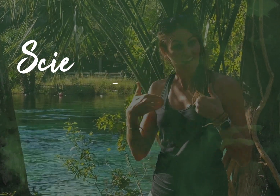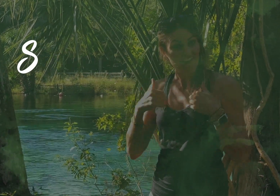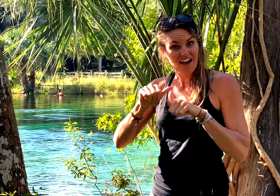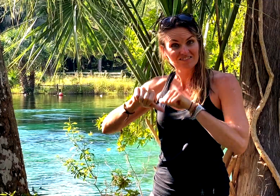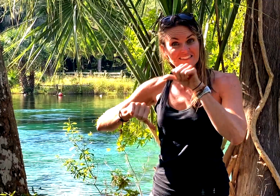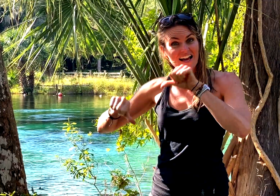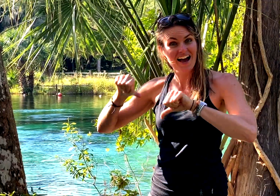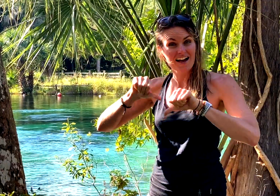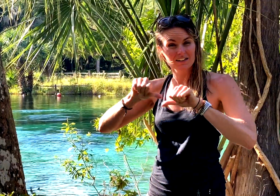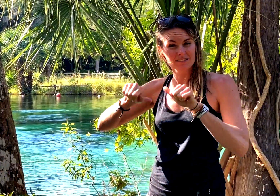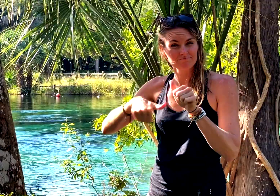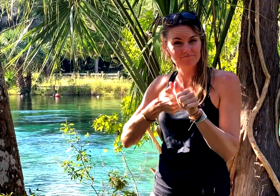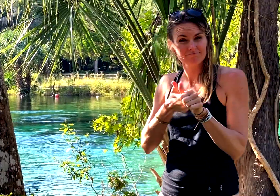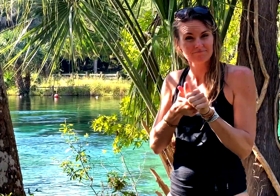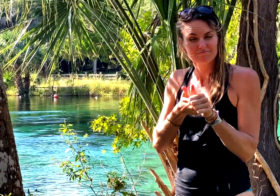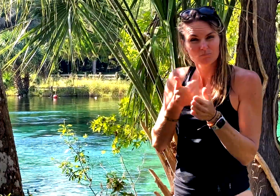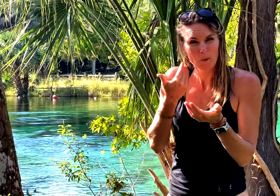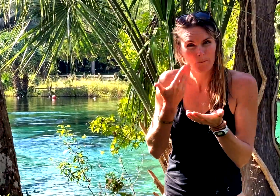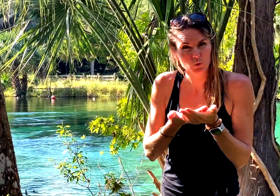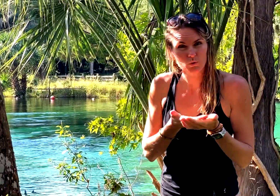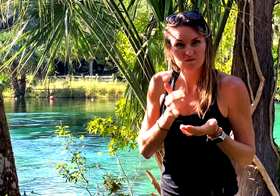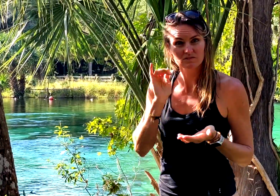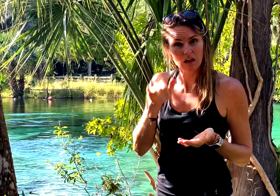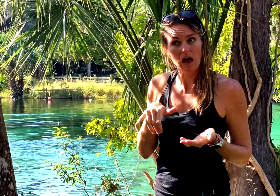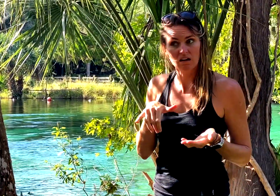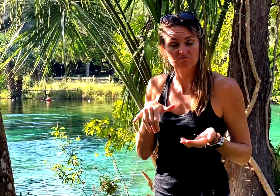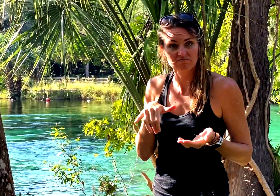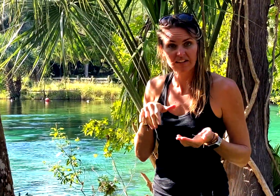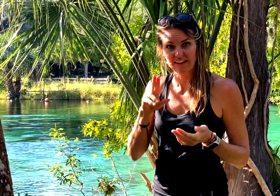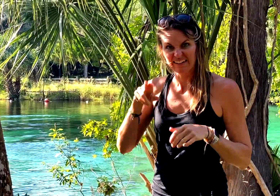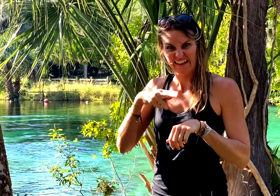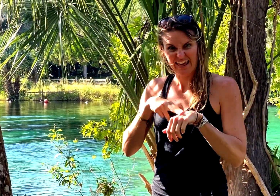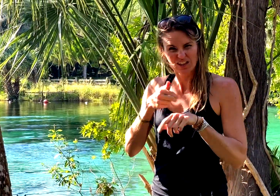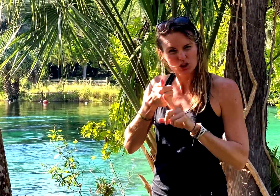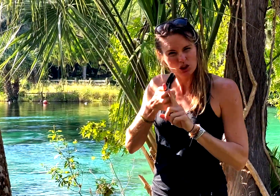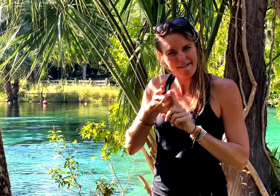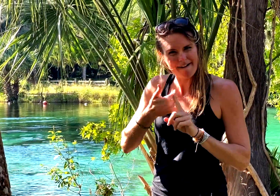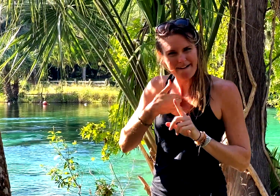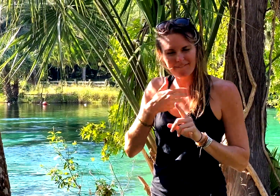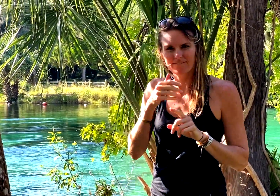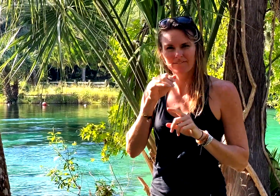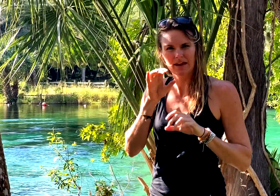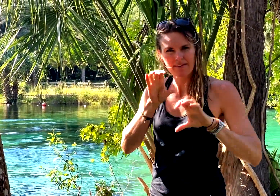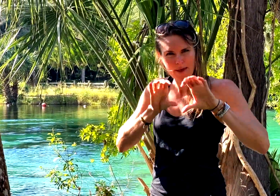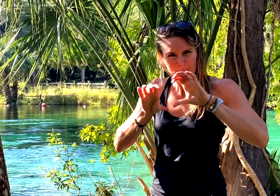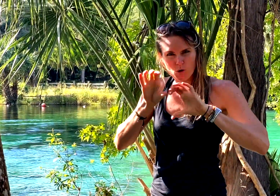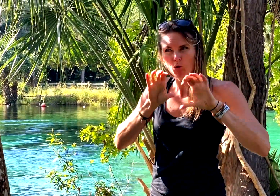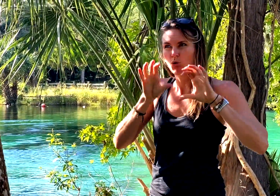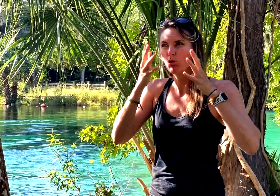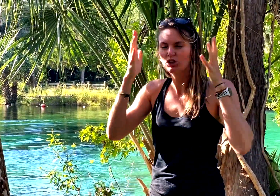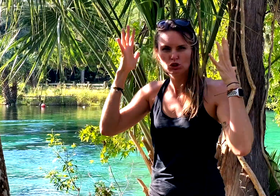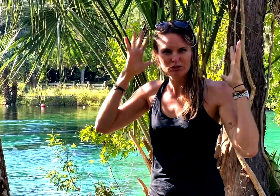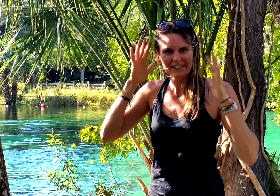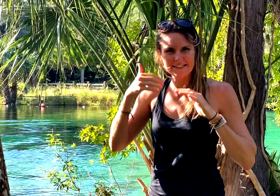Did you know that it is scientifically proven that trees release chemicals that can improve